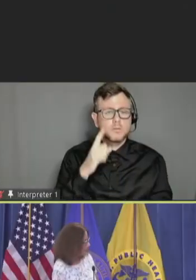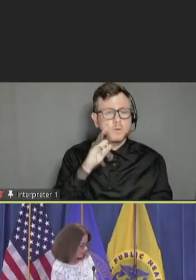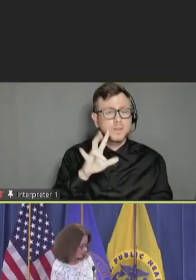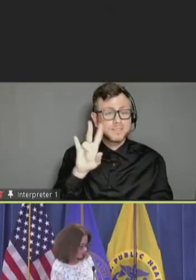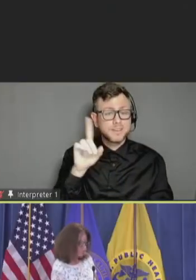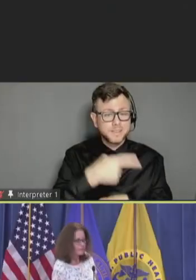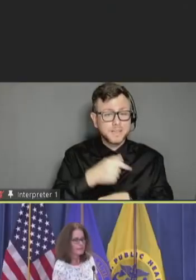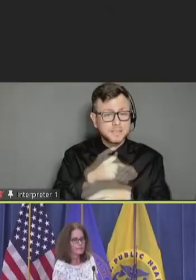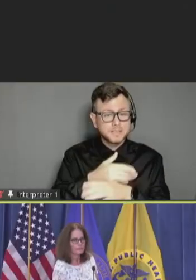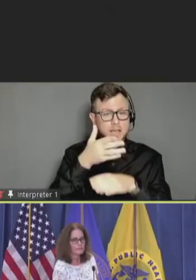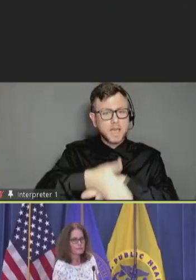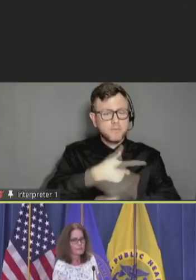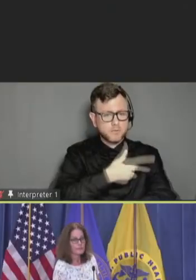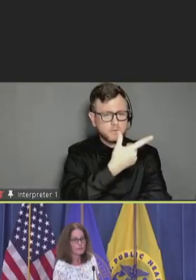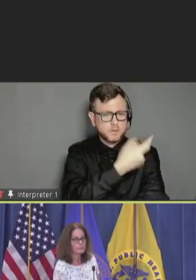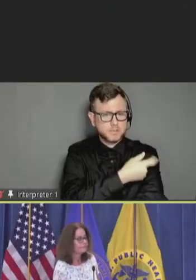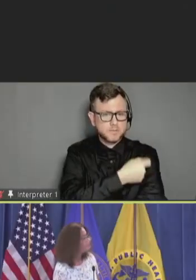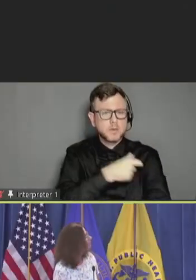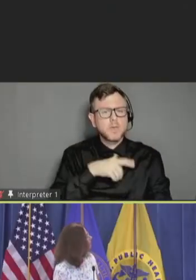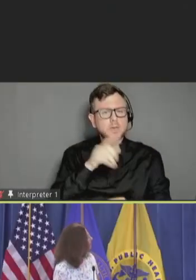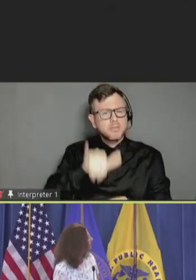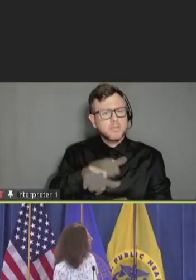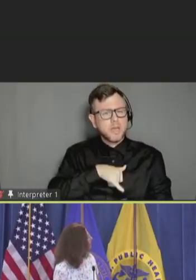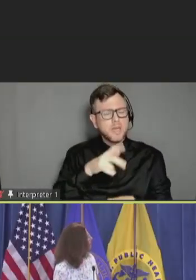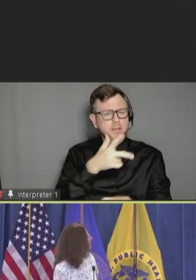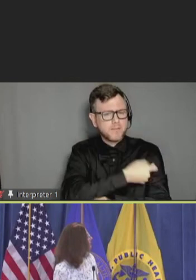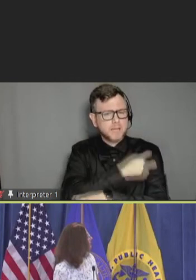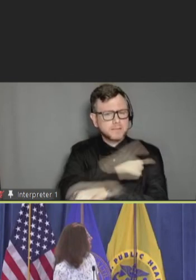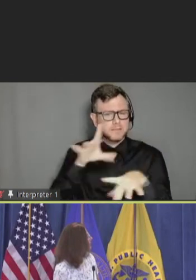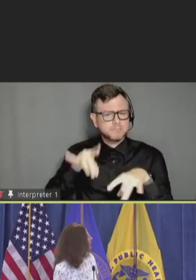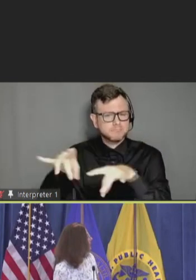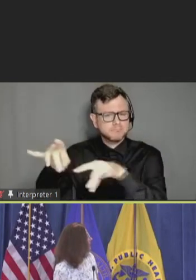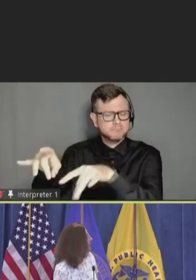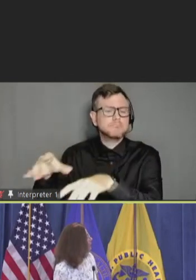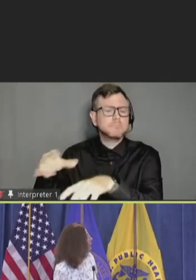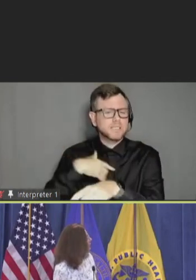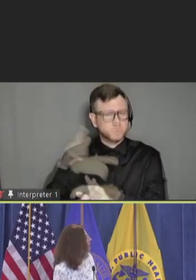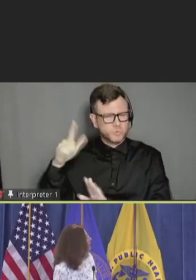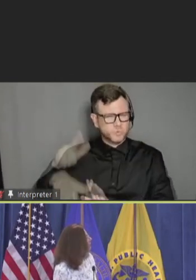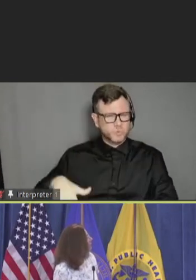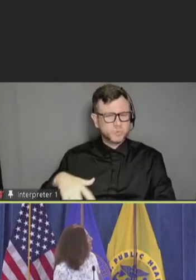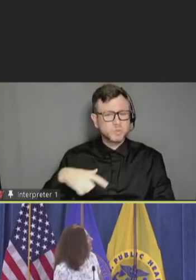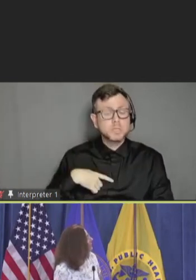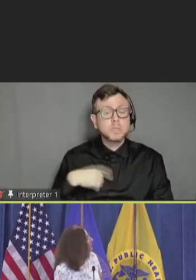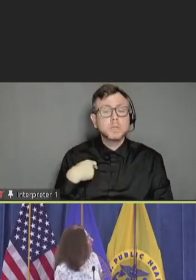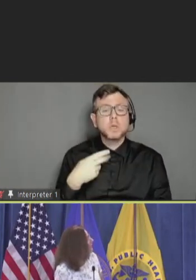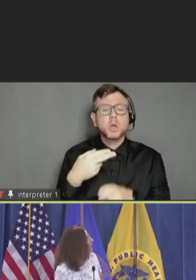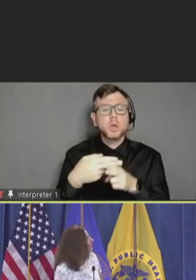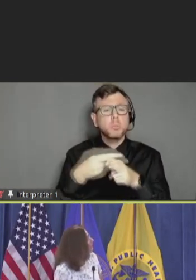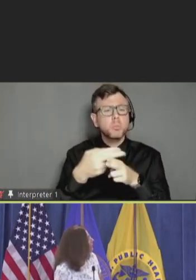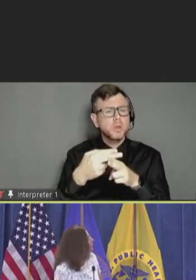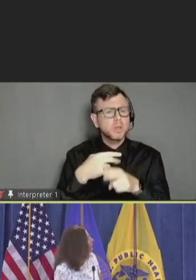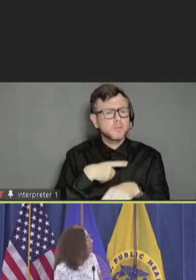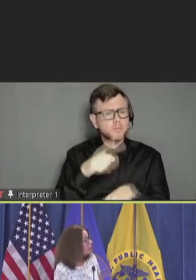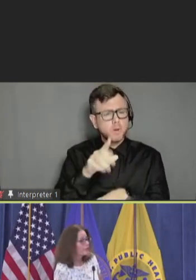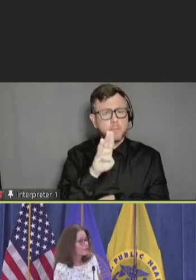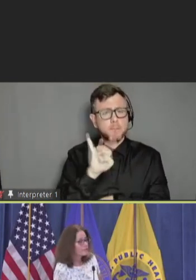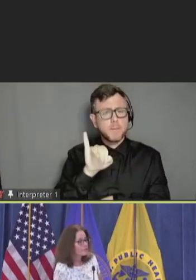And then as I mentioned, vaccine uptake was low. And then just a brief word on the safety of the bivalent booster in children aged 6 months